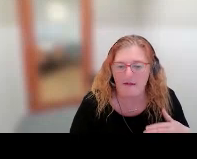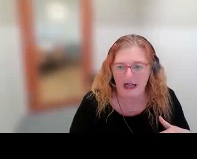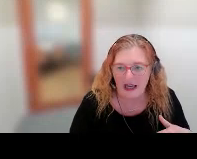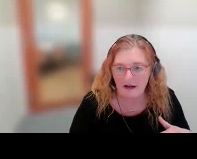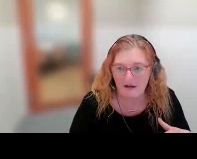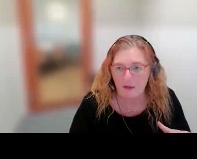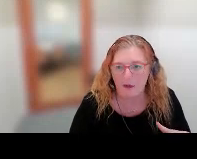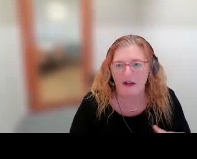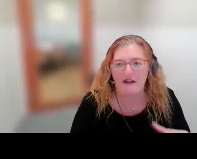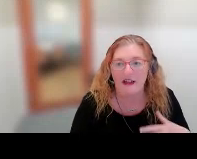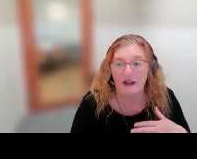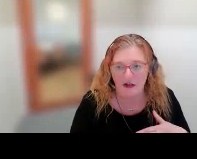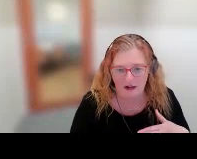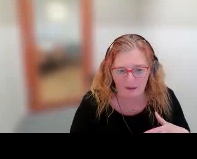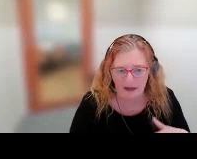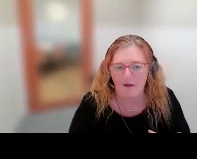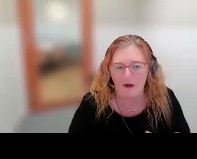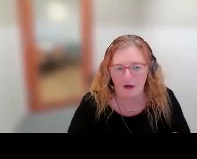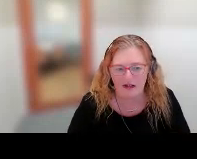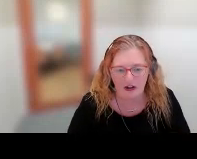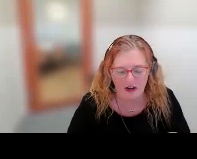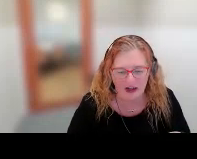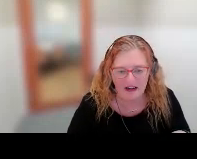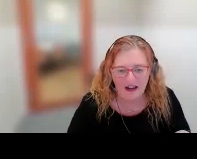now and will continue to be from 1 July.